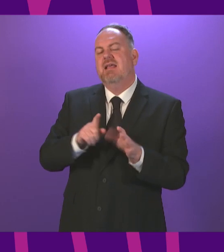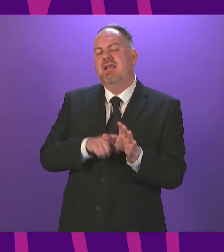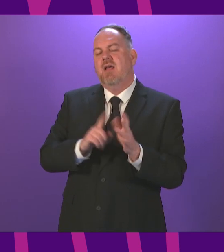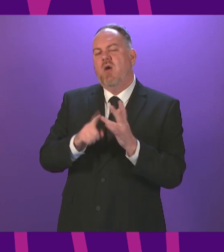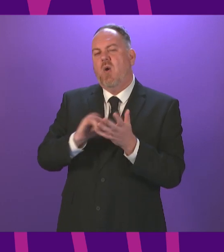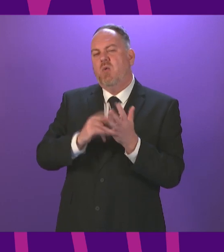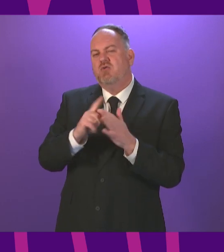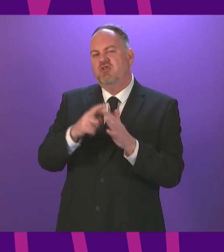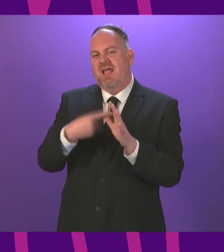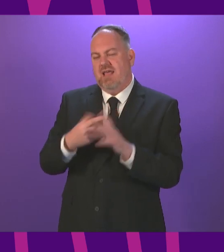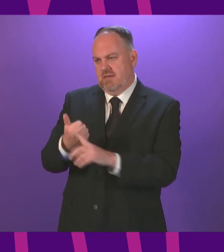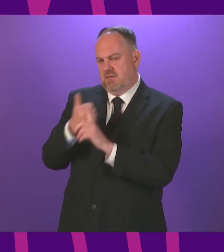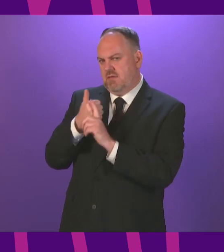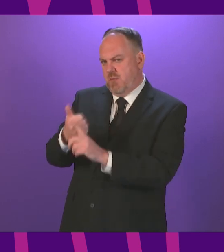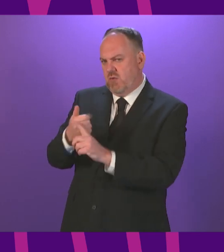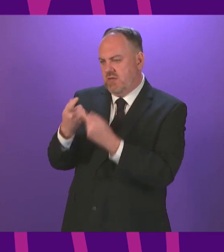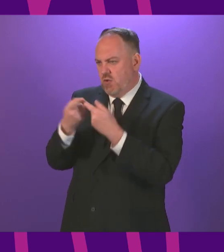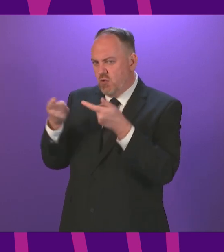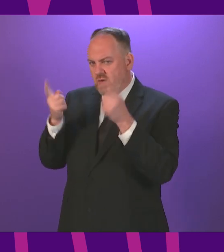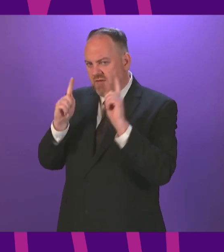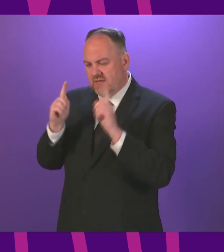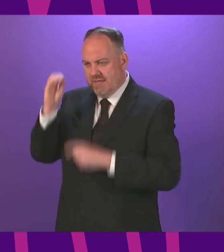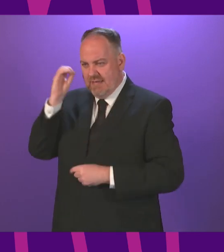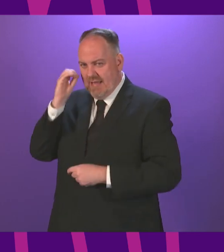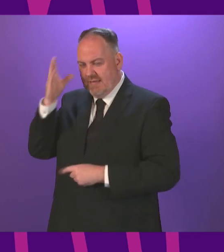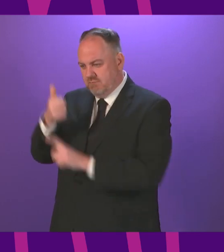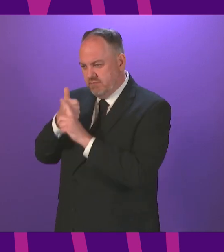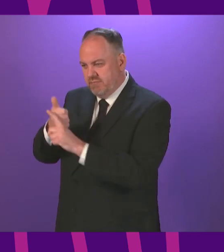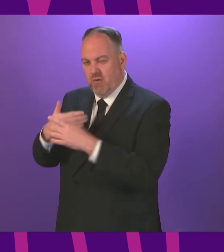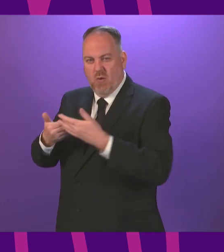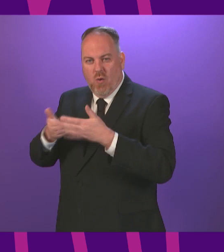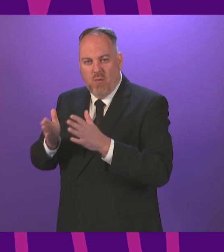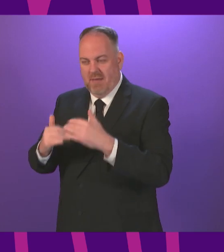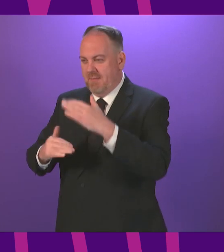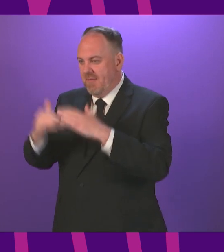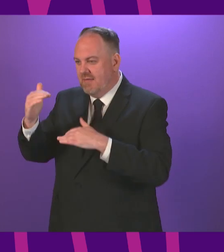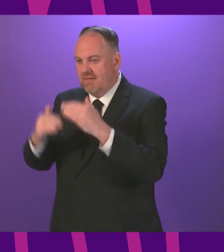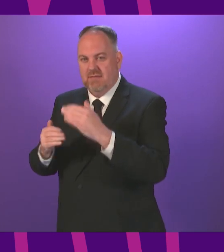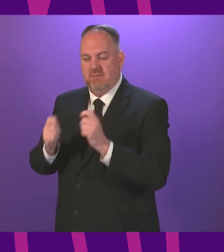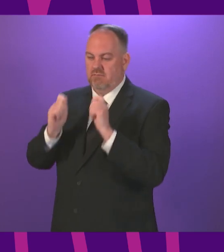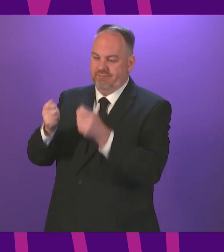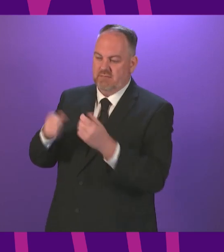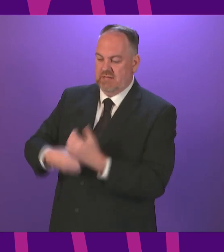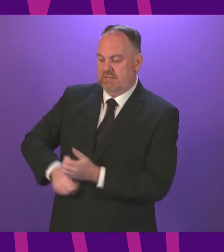was a huge supporter of the university’s academic excellence and was involved in opening buildings and conferring degrees, he was a particular supporter